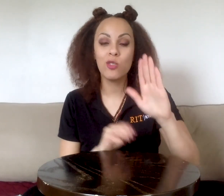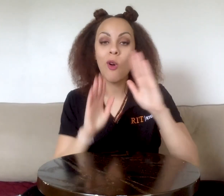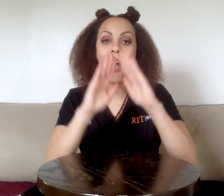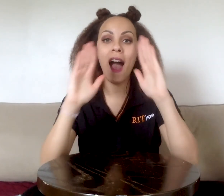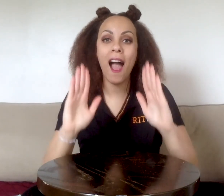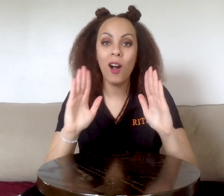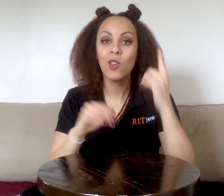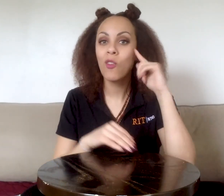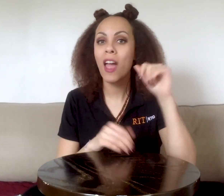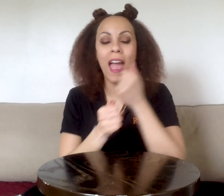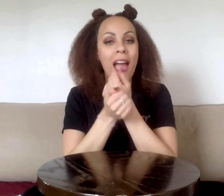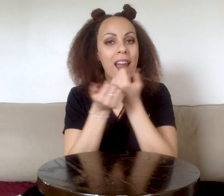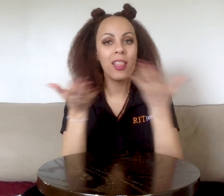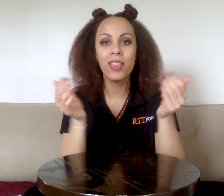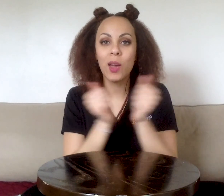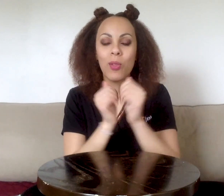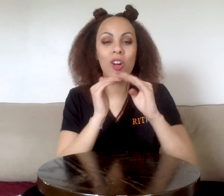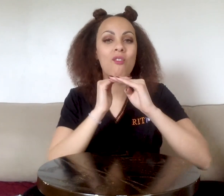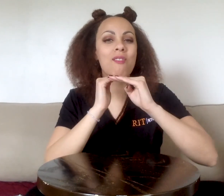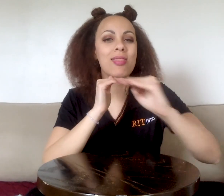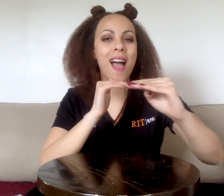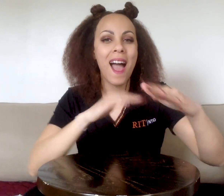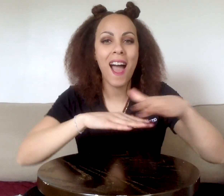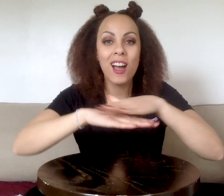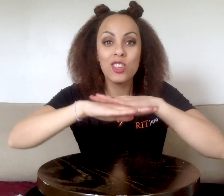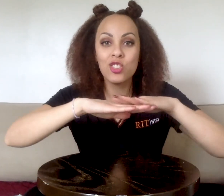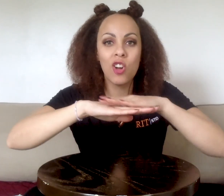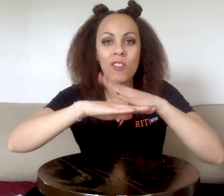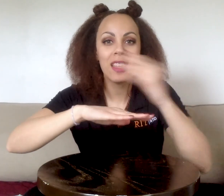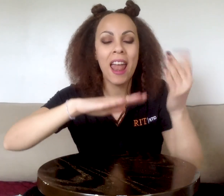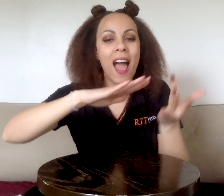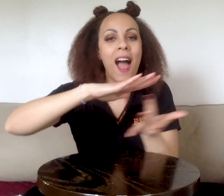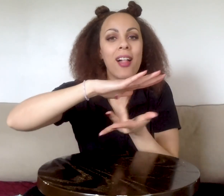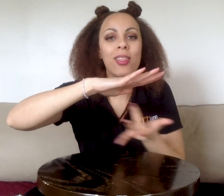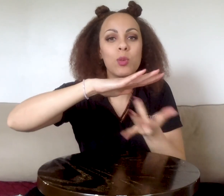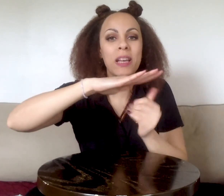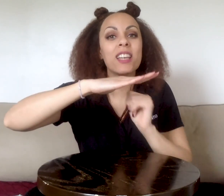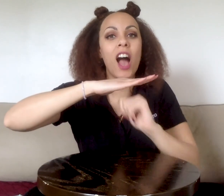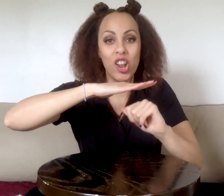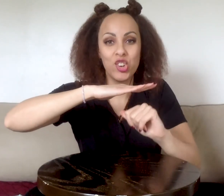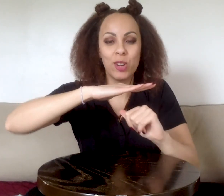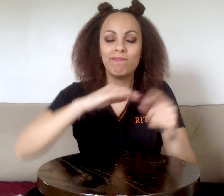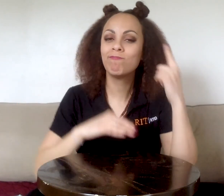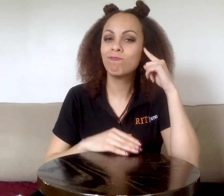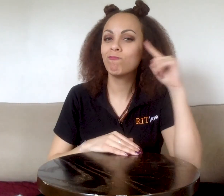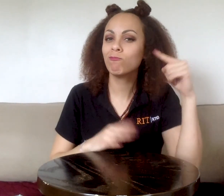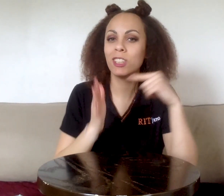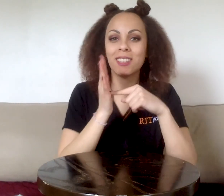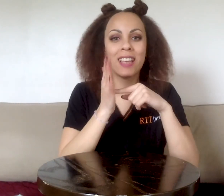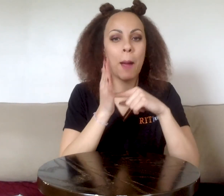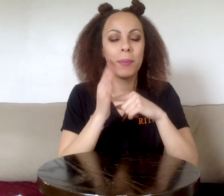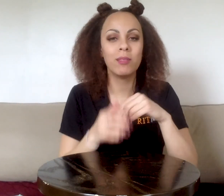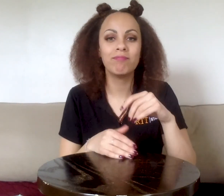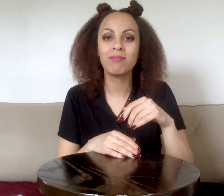Take a minute to find in your home anything with a flat surface and a hollow space beneath.